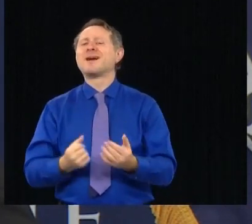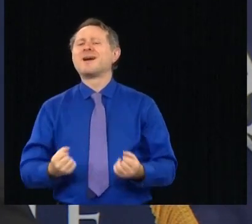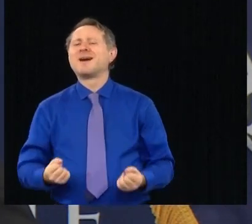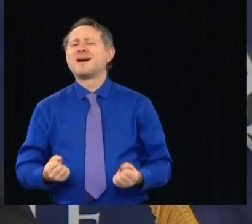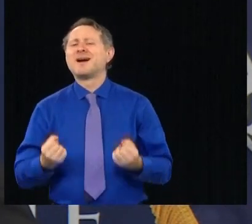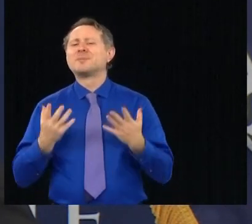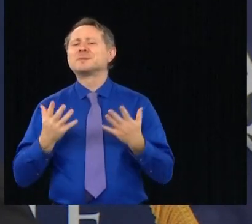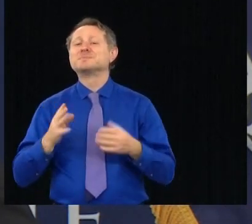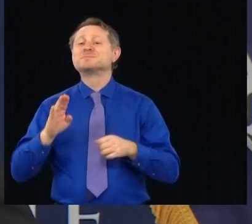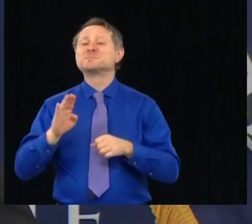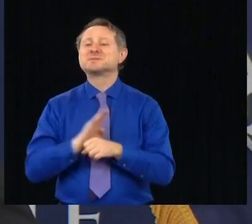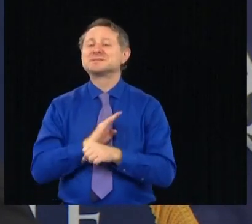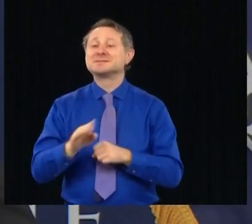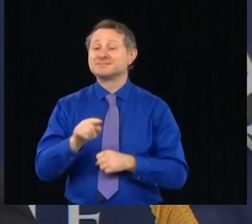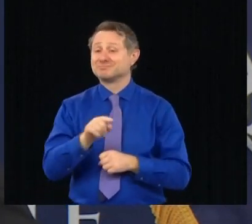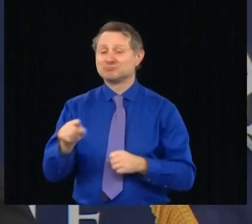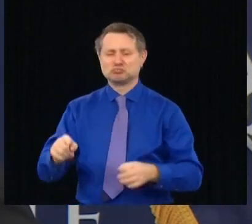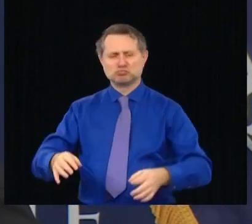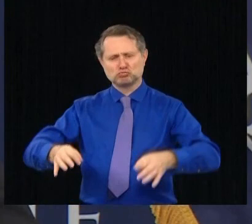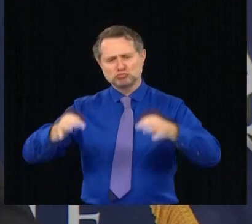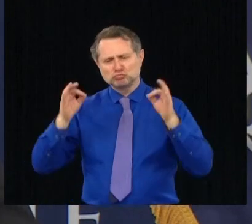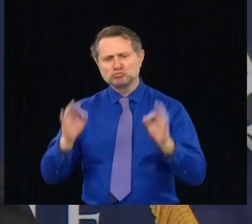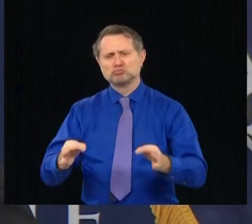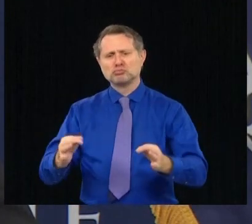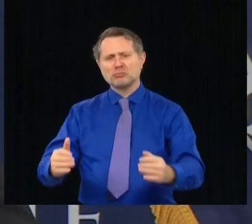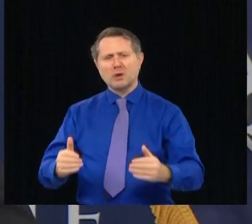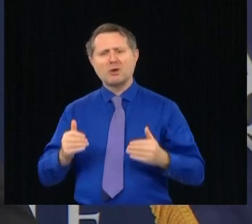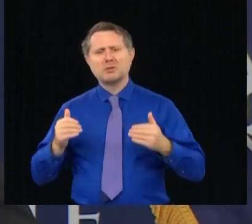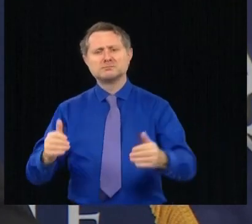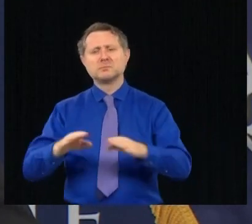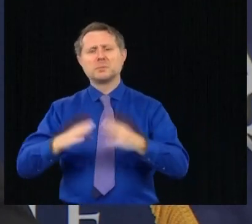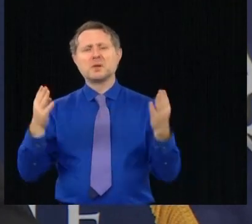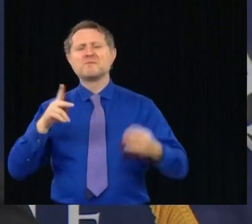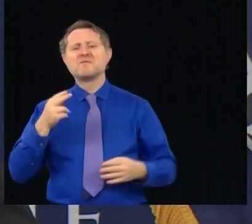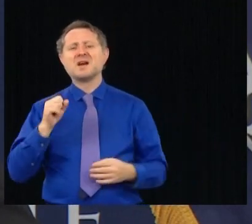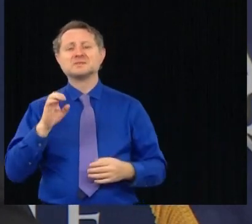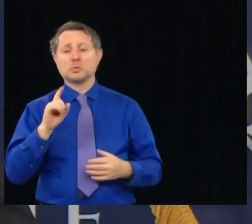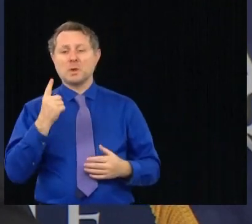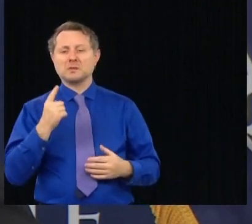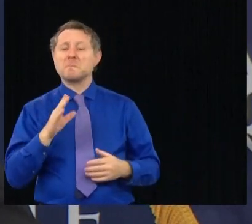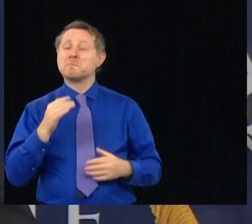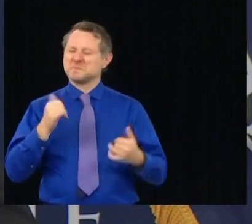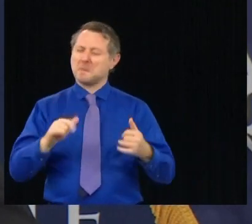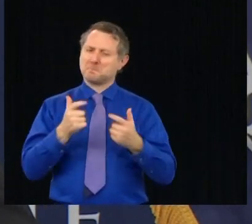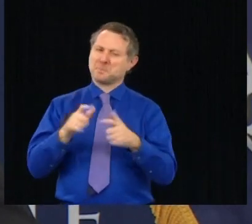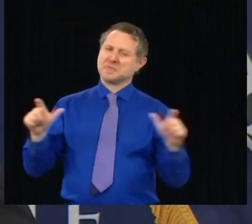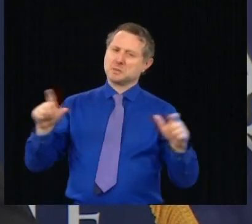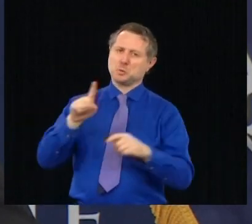OPEN, BIG QUESTION IS HOW MANY -- HOW MANY BUSINESSES, BIG